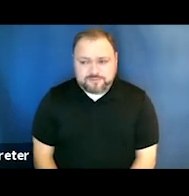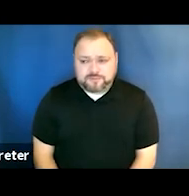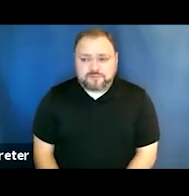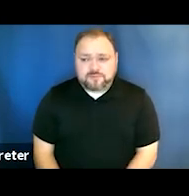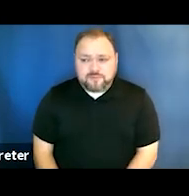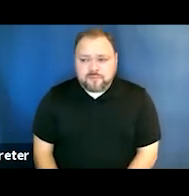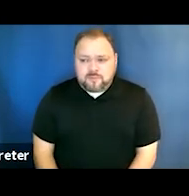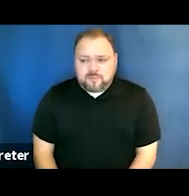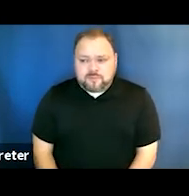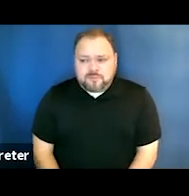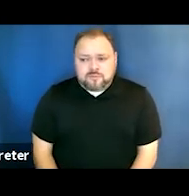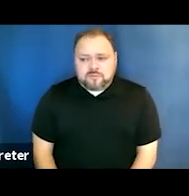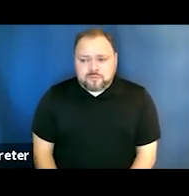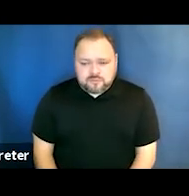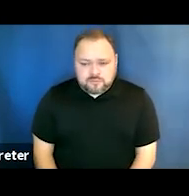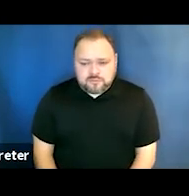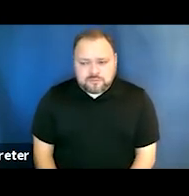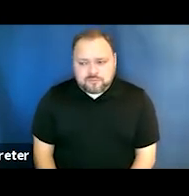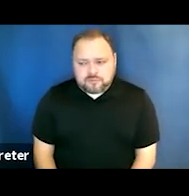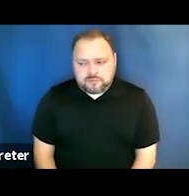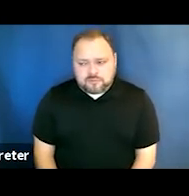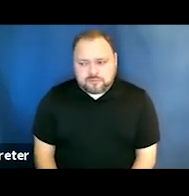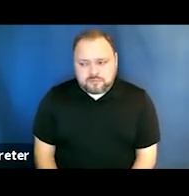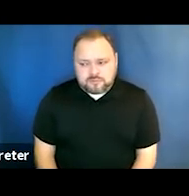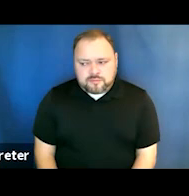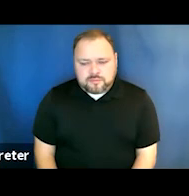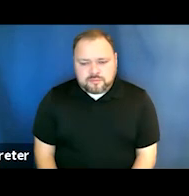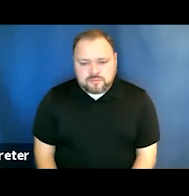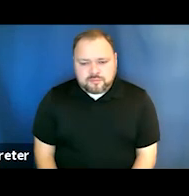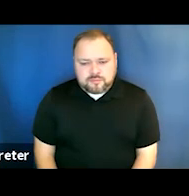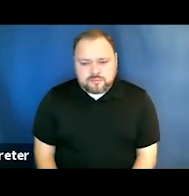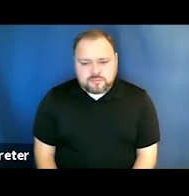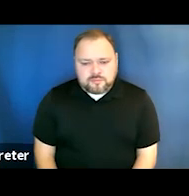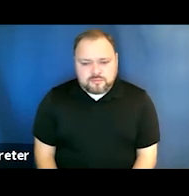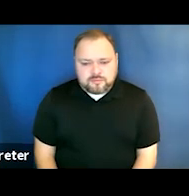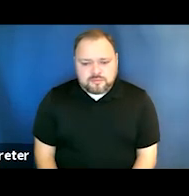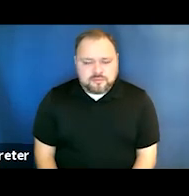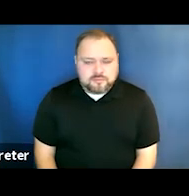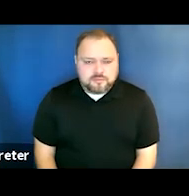your whole entire personality going together to make you.